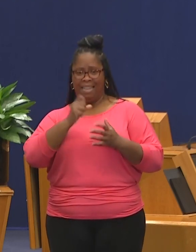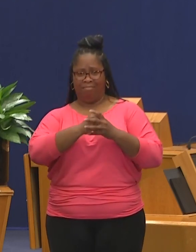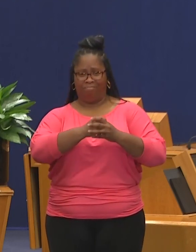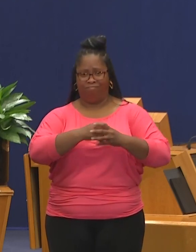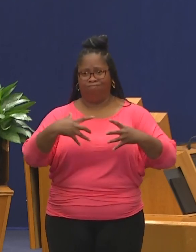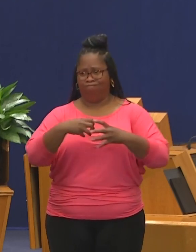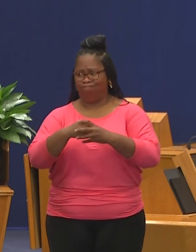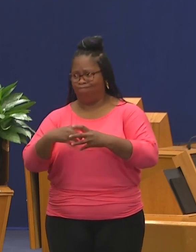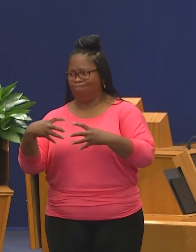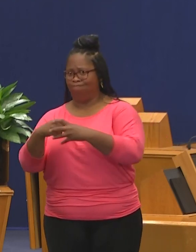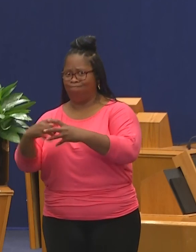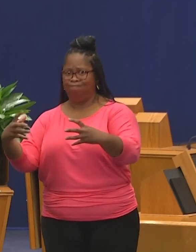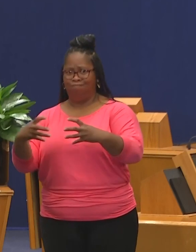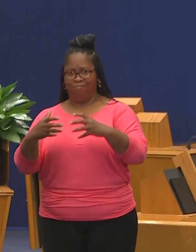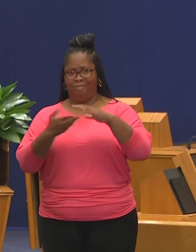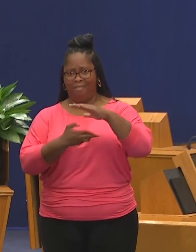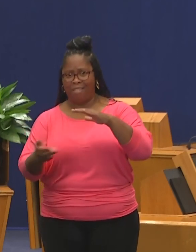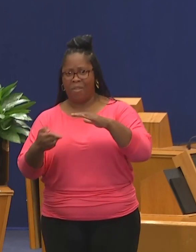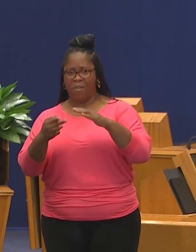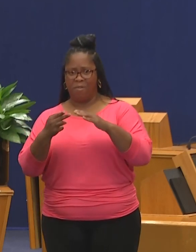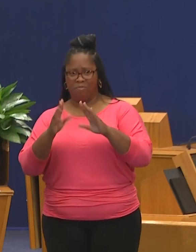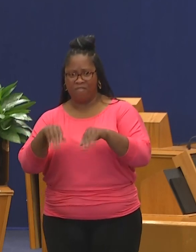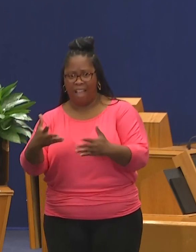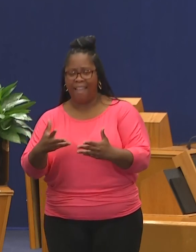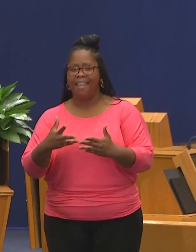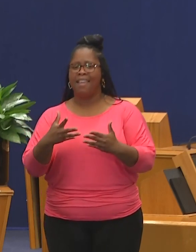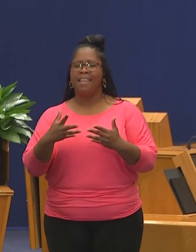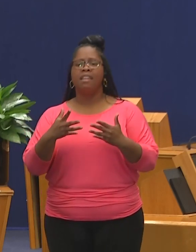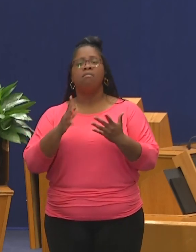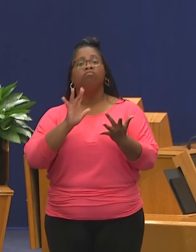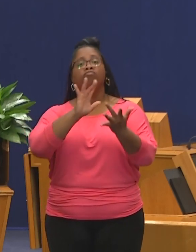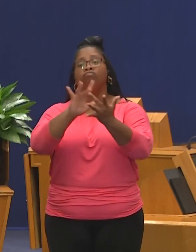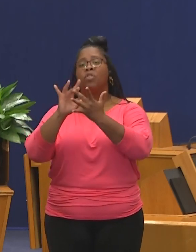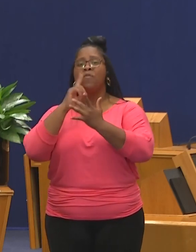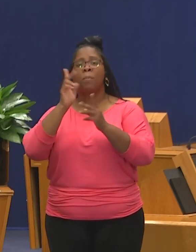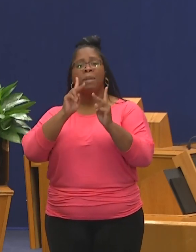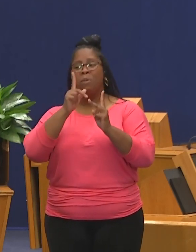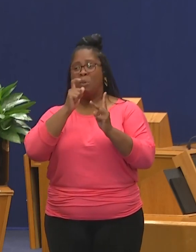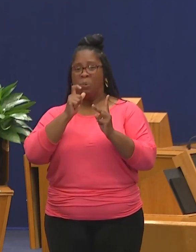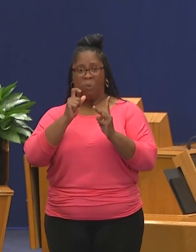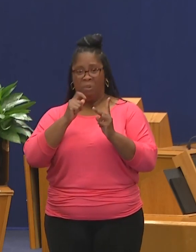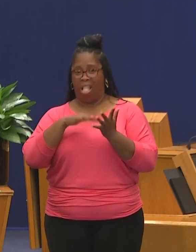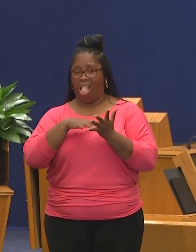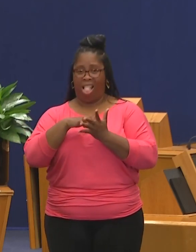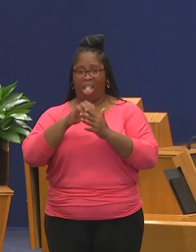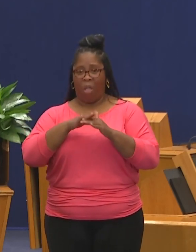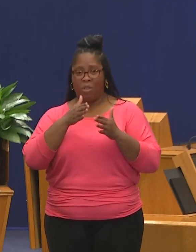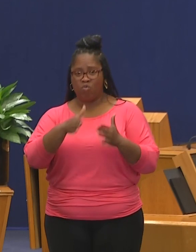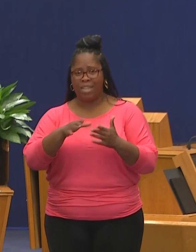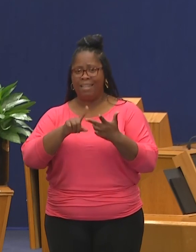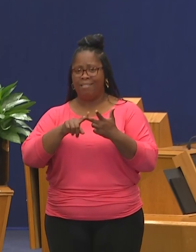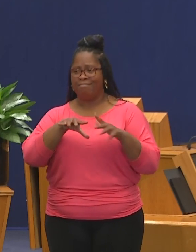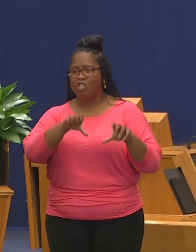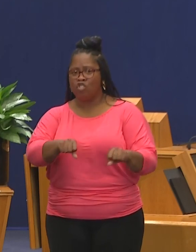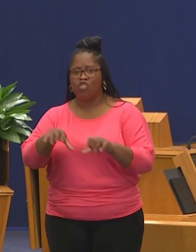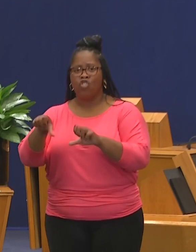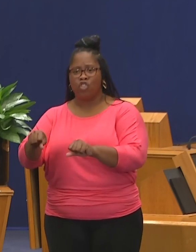OUR INTERIM HOUSING PORTFOLIO. WE'RE PROVIDING INTENSIVE AND FOCUSED OUTREACH TO OUR MOST VULNERABLE ON THE STREETS.